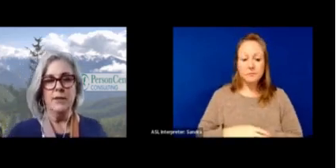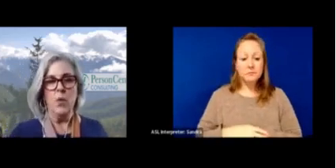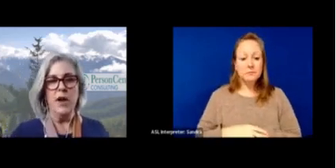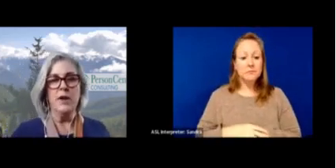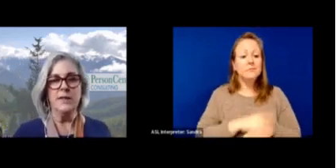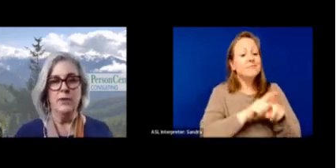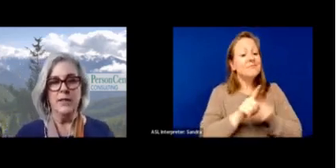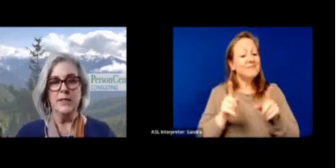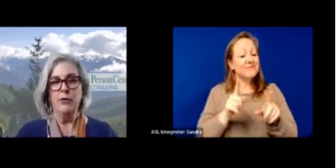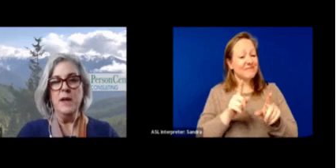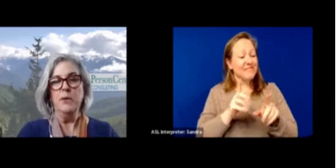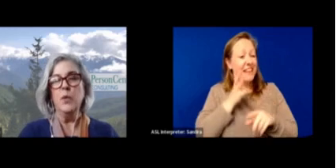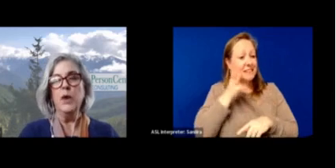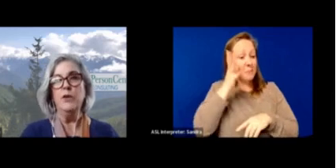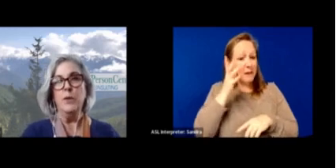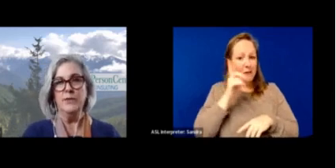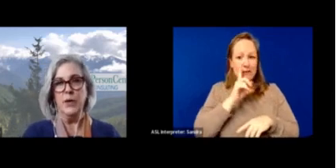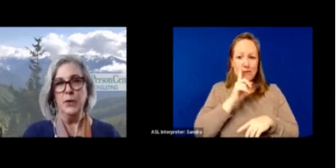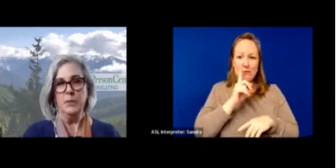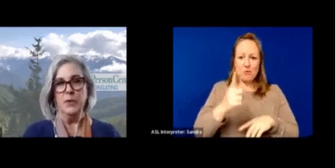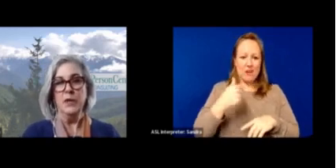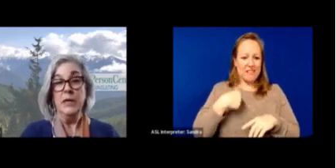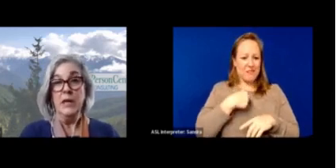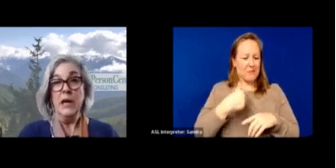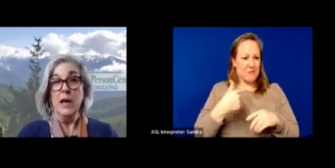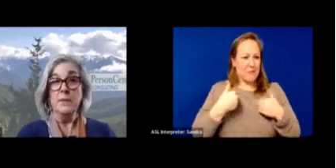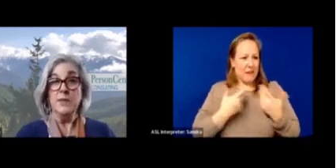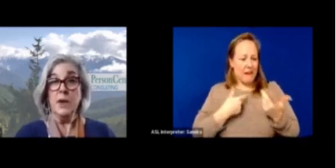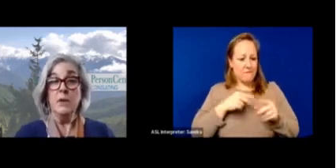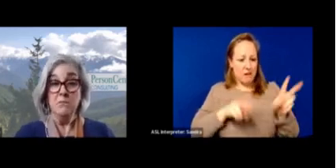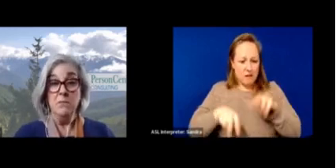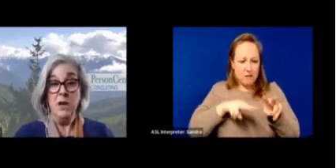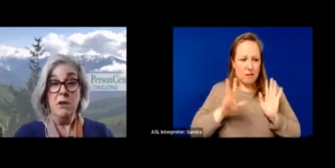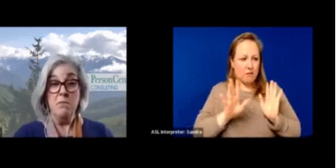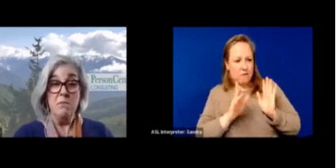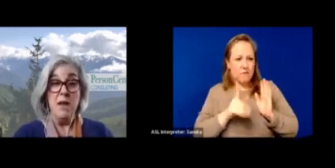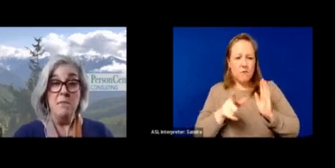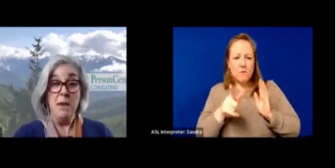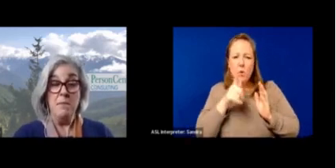they are more at risk. But that doesn't always justify what's almost an involuntary response